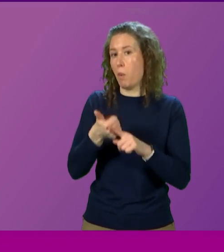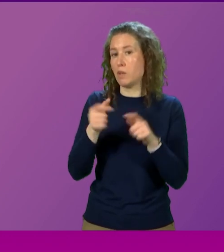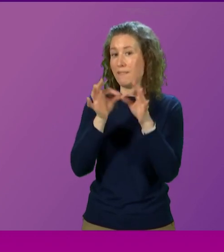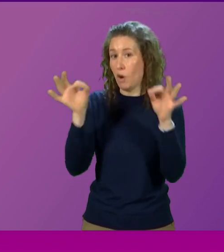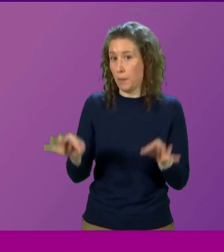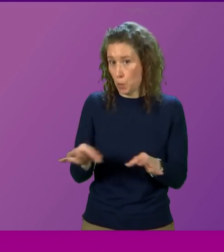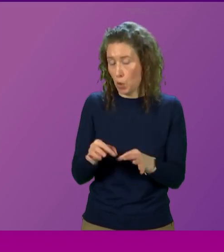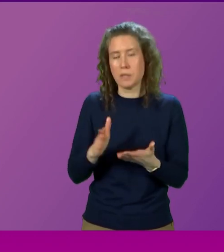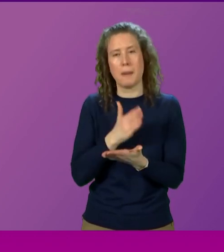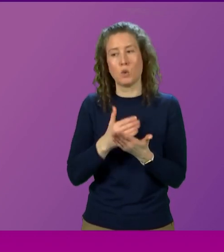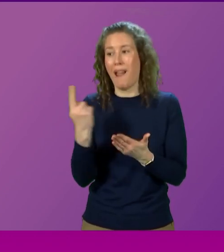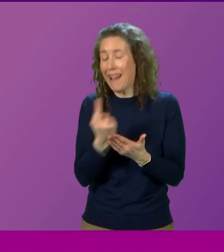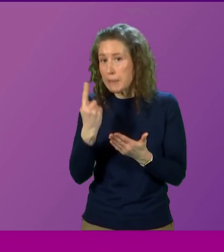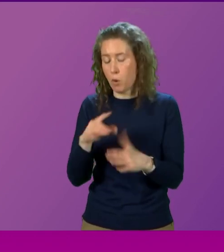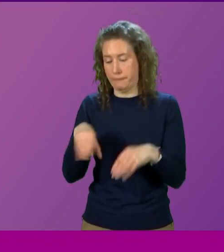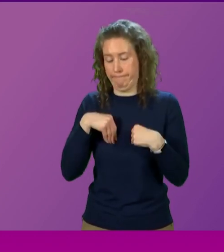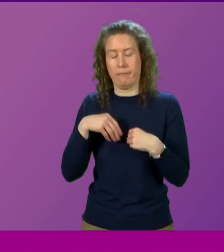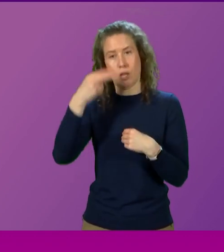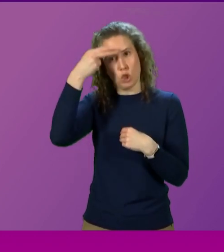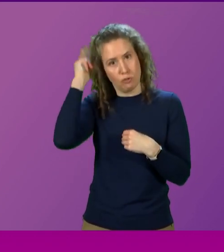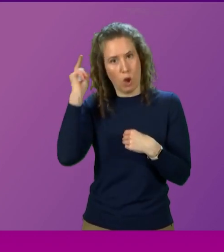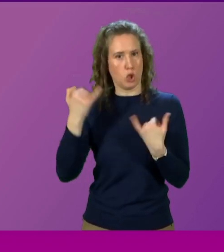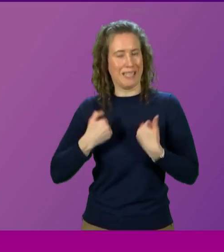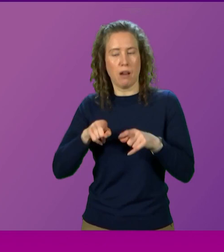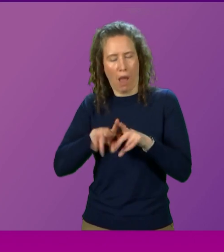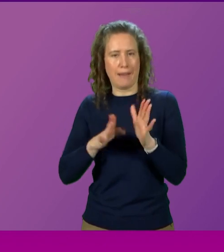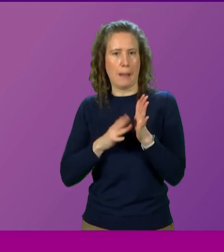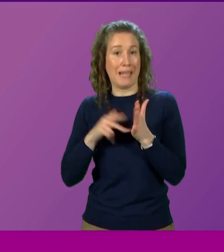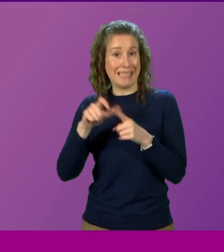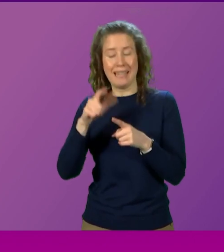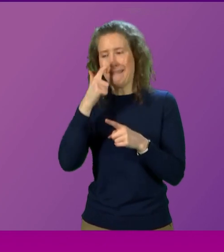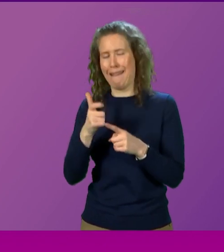everyone with a neurological condition such as MND can access the co-ordinated and high-quality